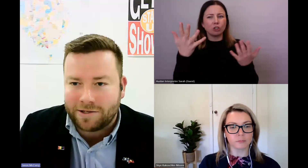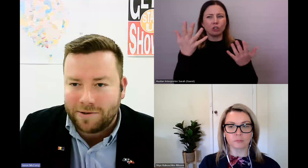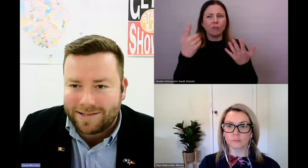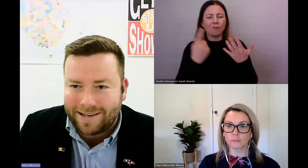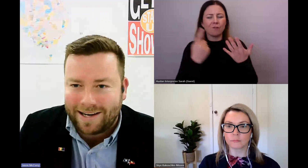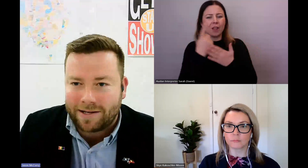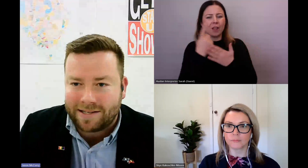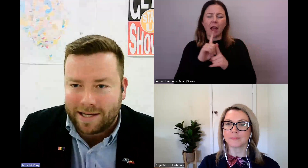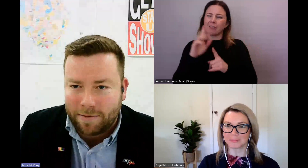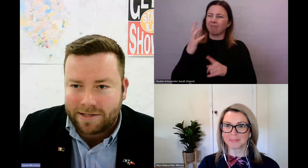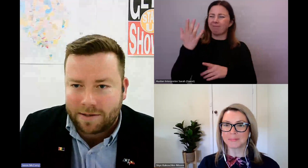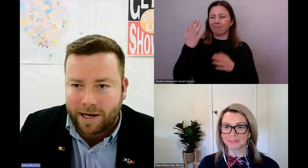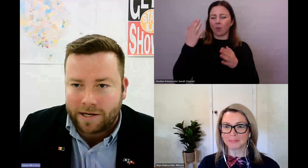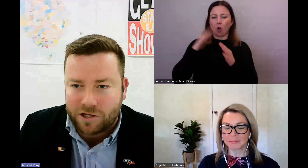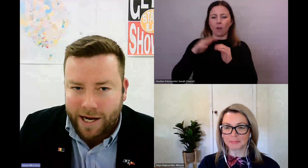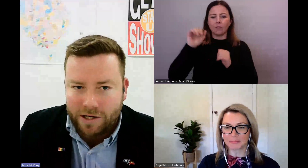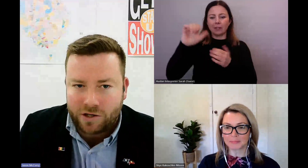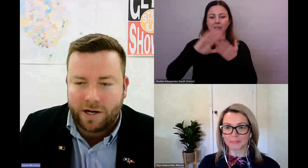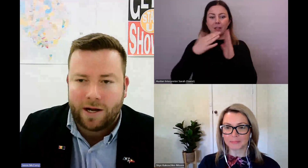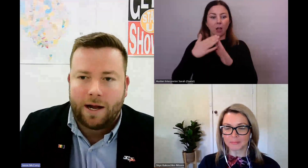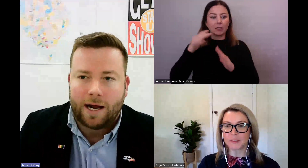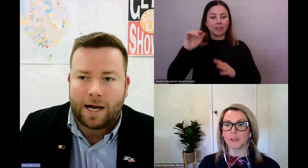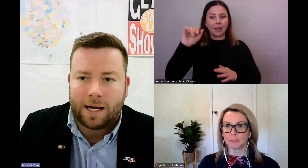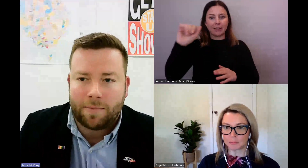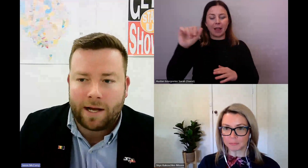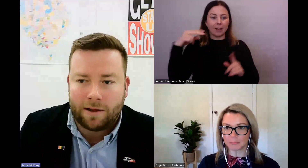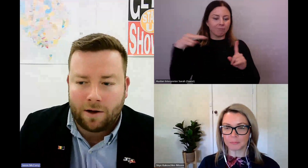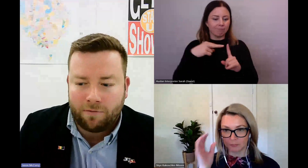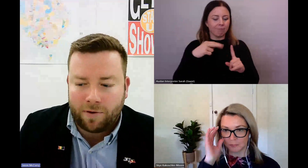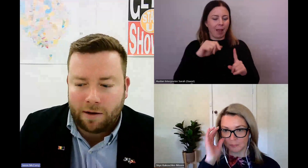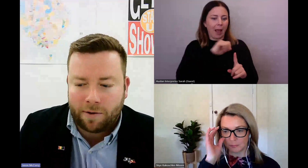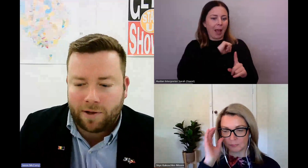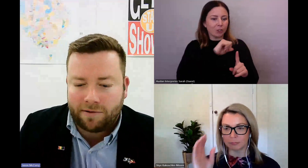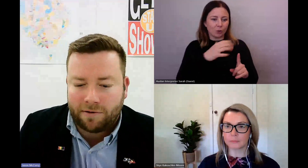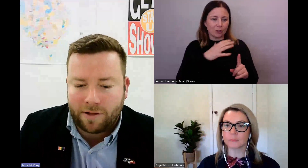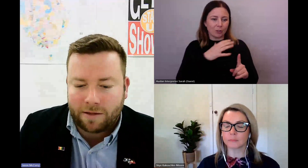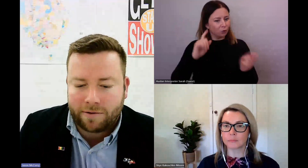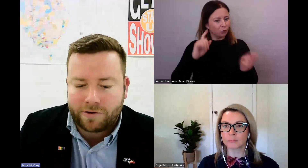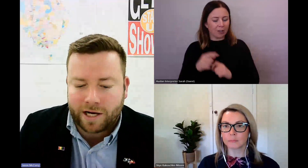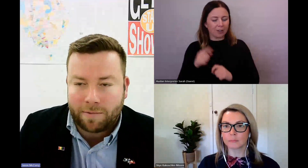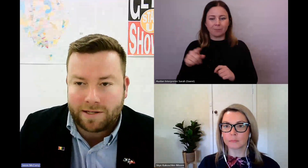attitudes and stigmas that we need to change and a lot of how we plan to do that through DREAM